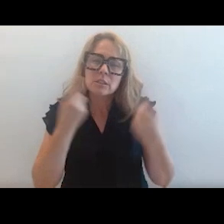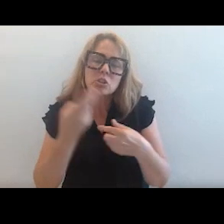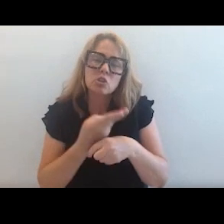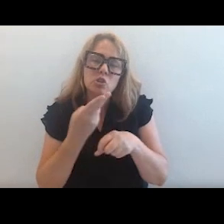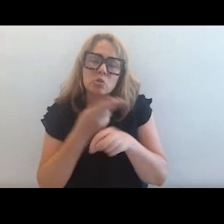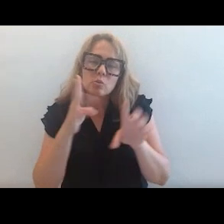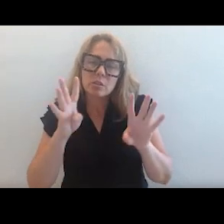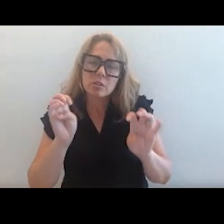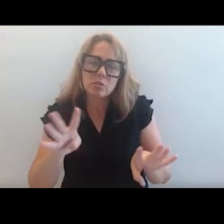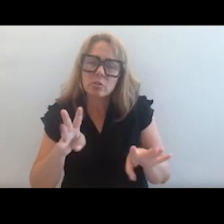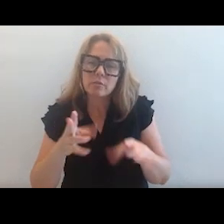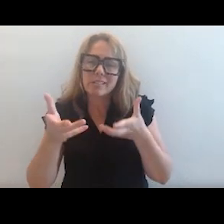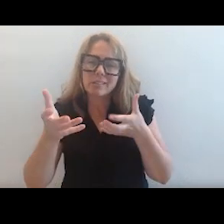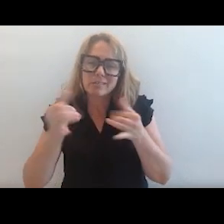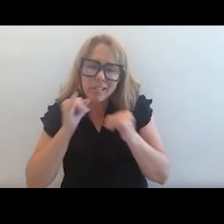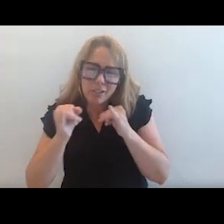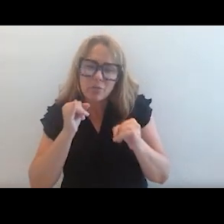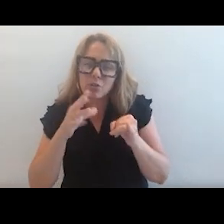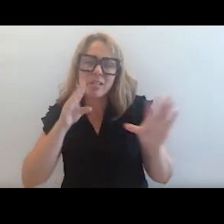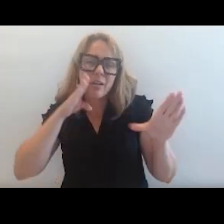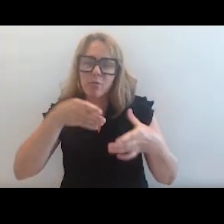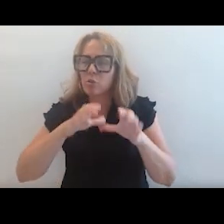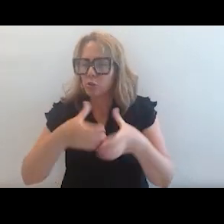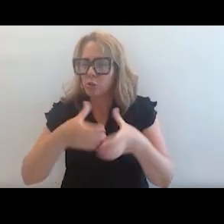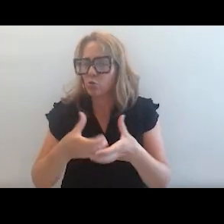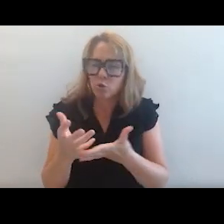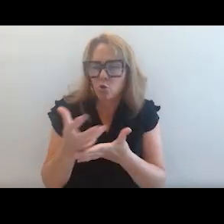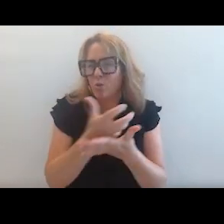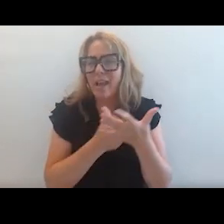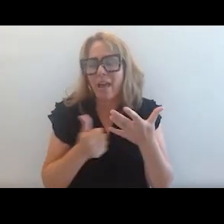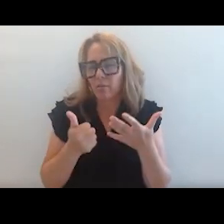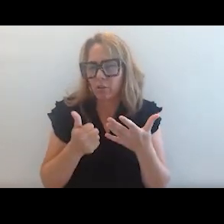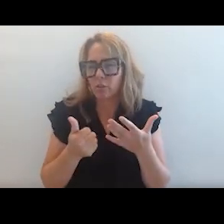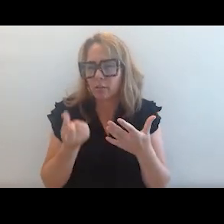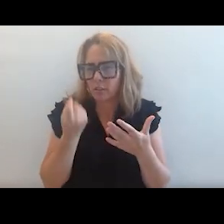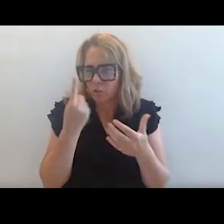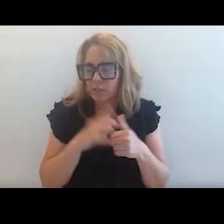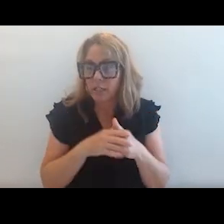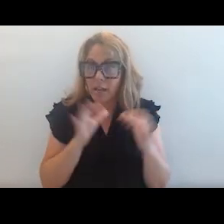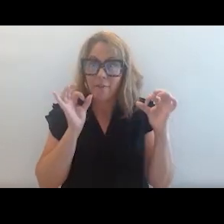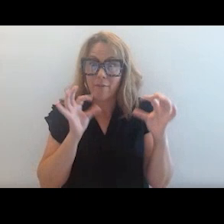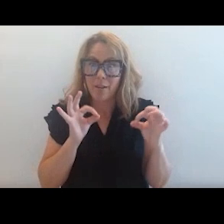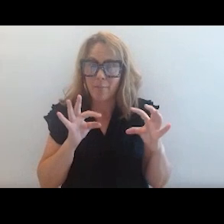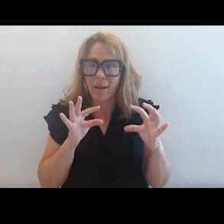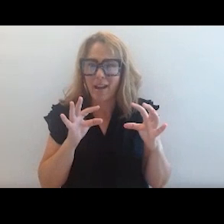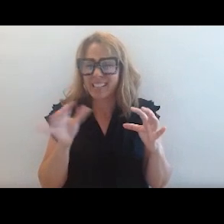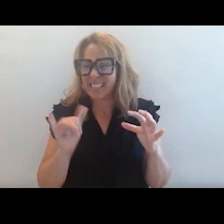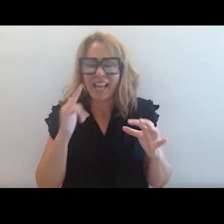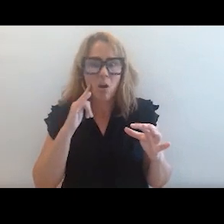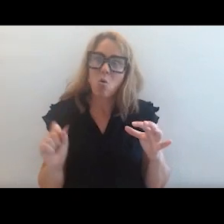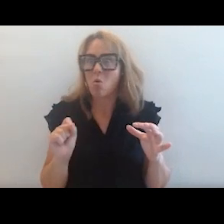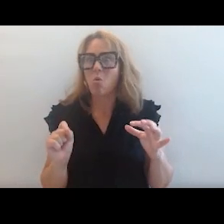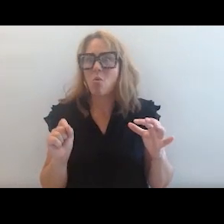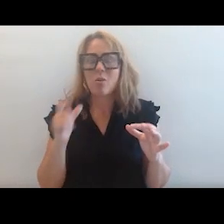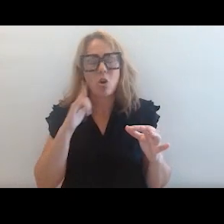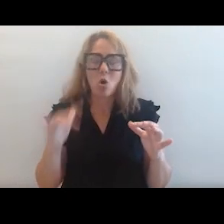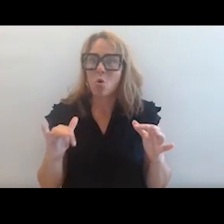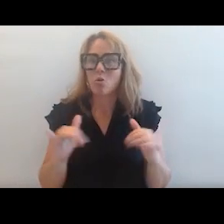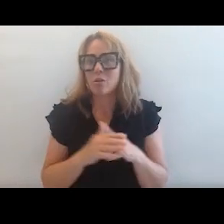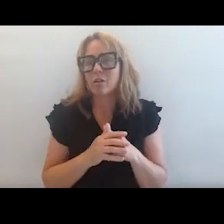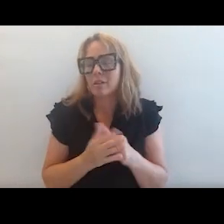or focus groups to gather detailed insights. Feedback is gold. Establish transparent, ongoing